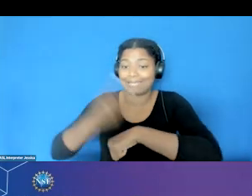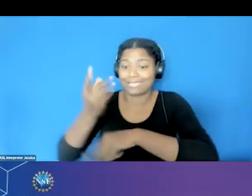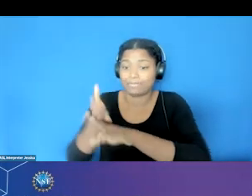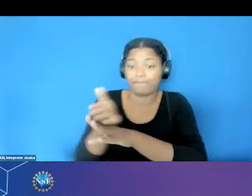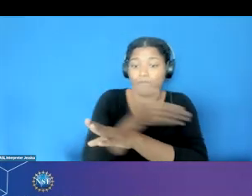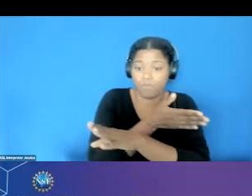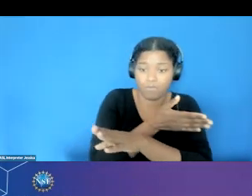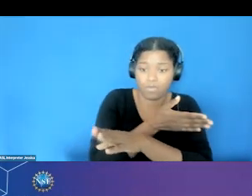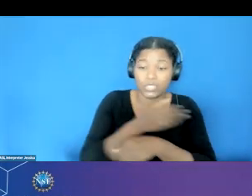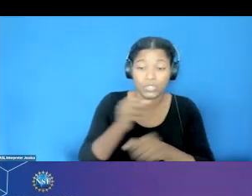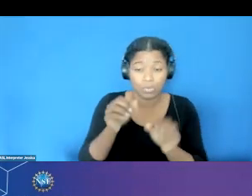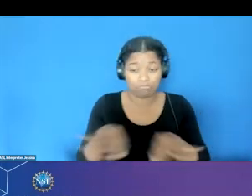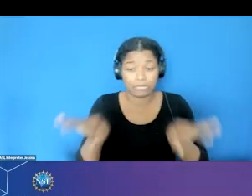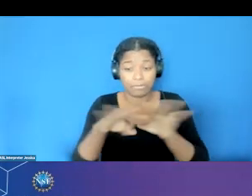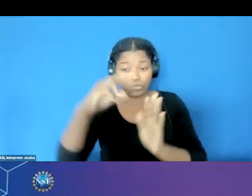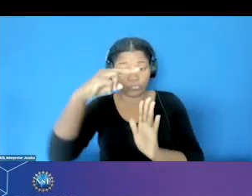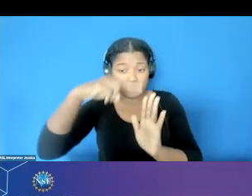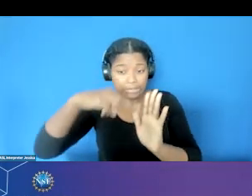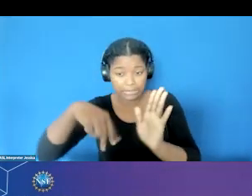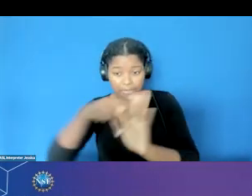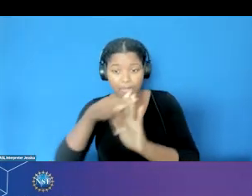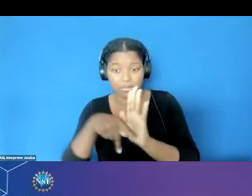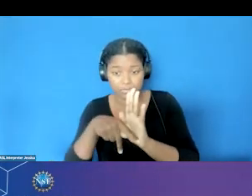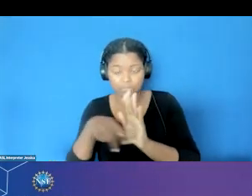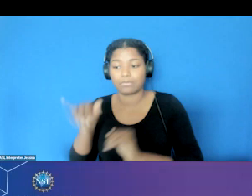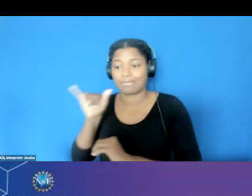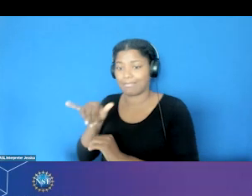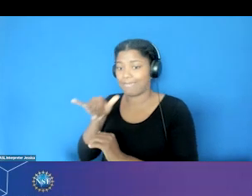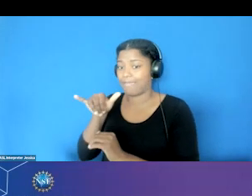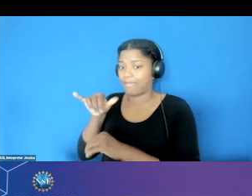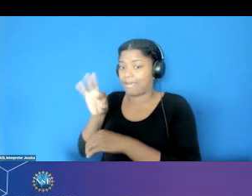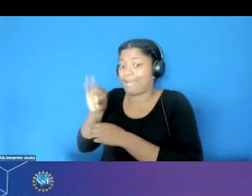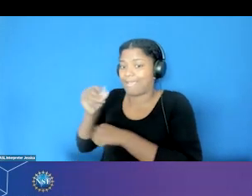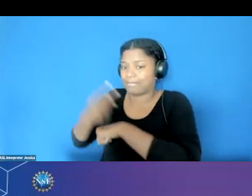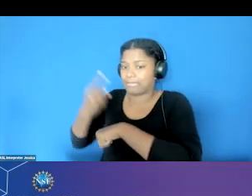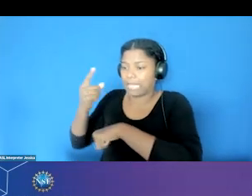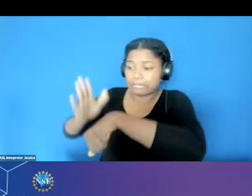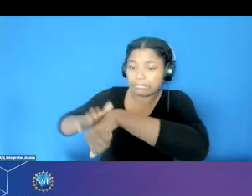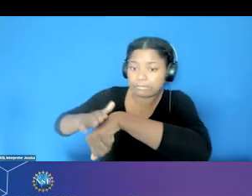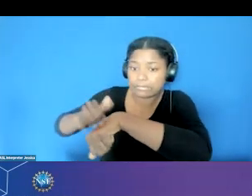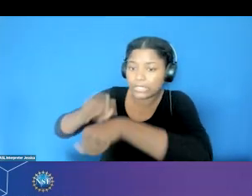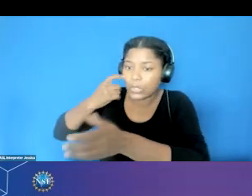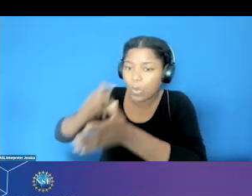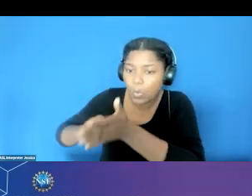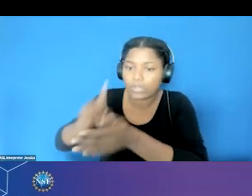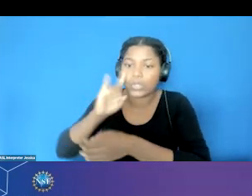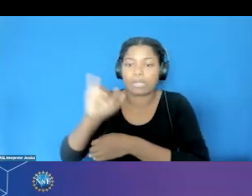So if you really read the policy, when we send out that 90-day reminder notice, you're basically already overdue.